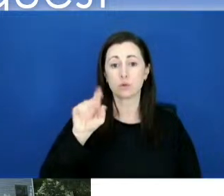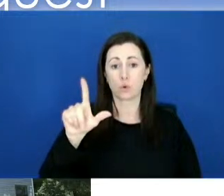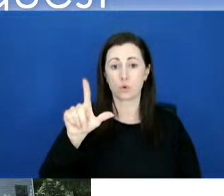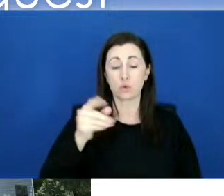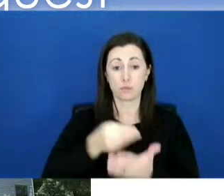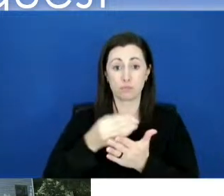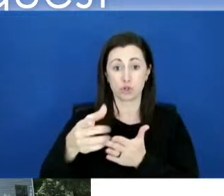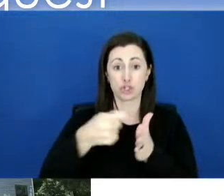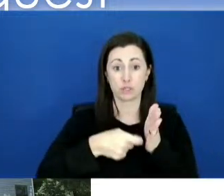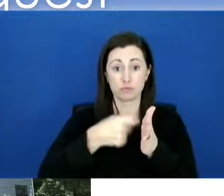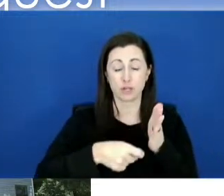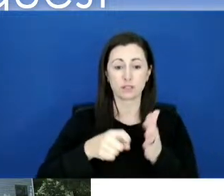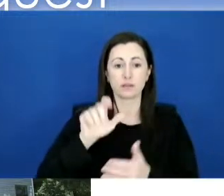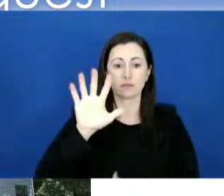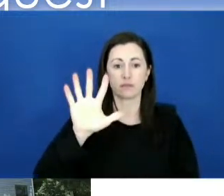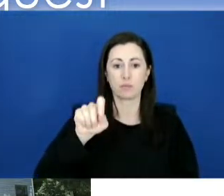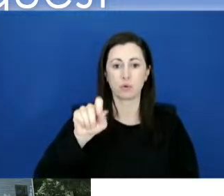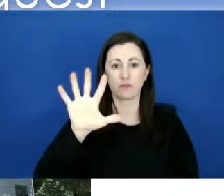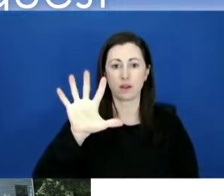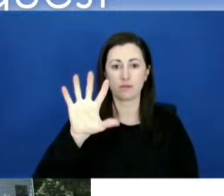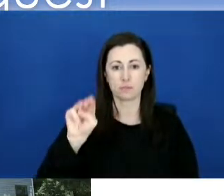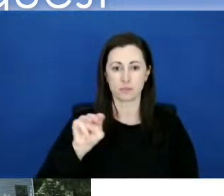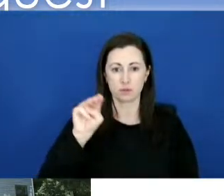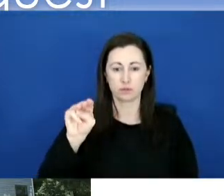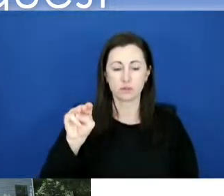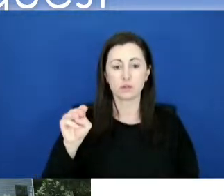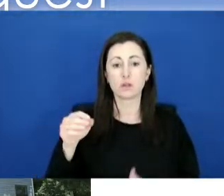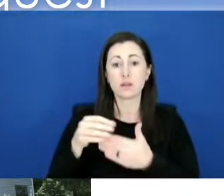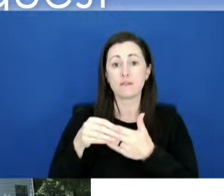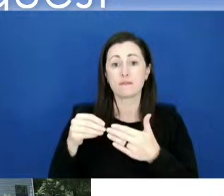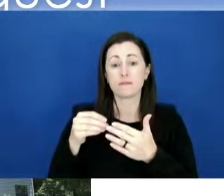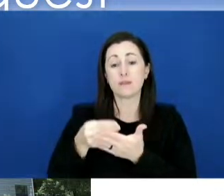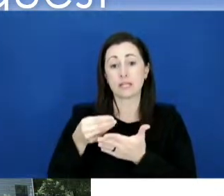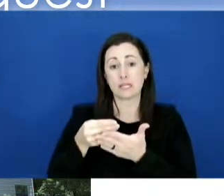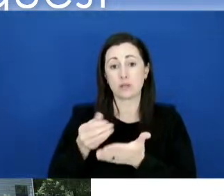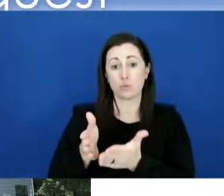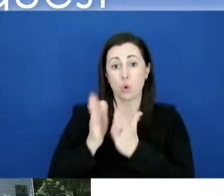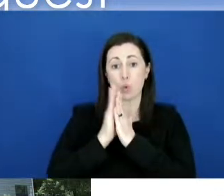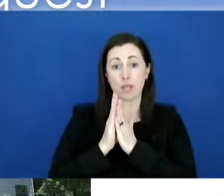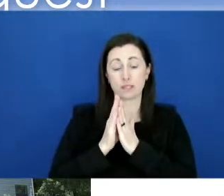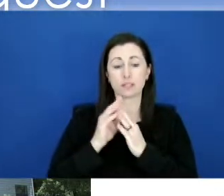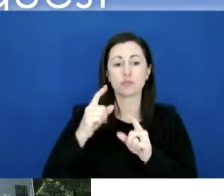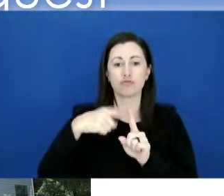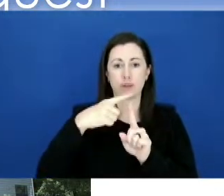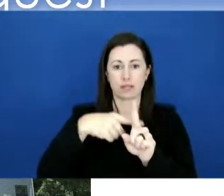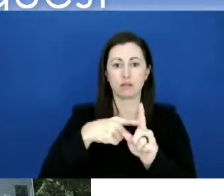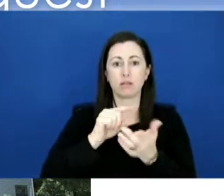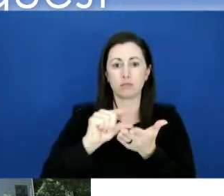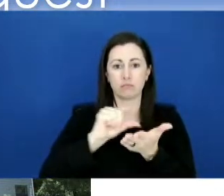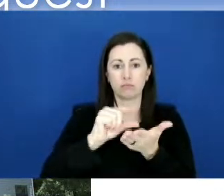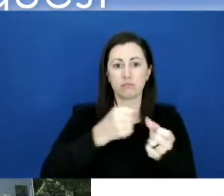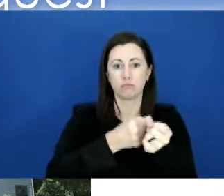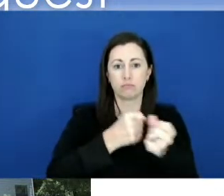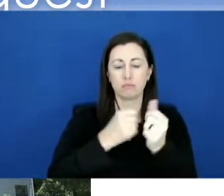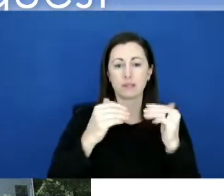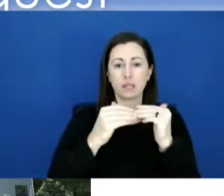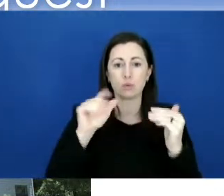PROPERTY, WHICH IS SHELTER KNOW, THE PURCHASE PRICE IS